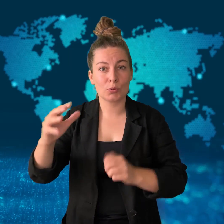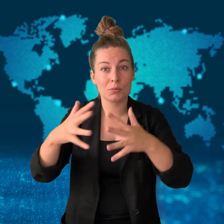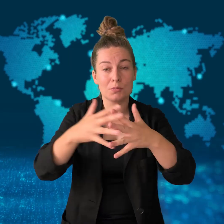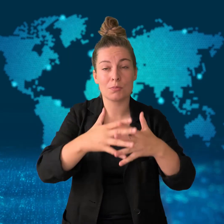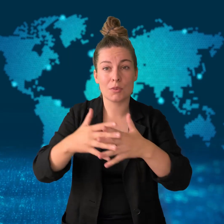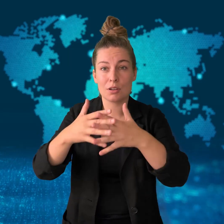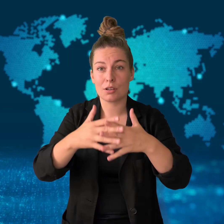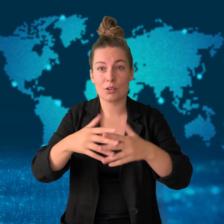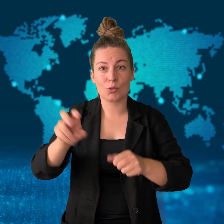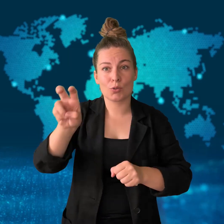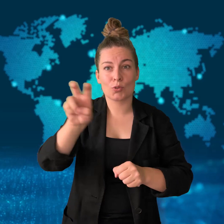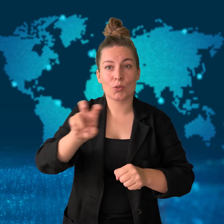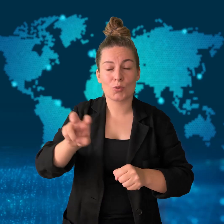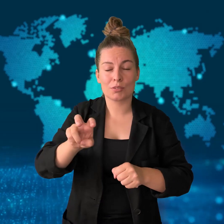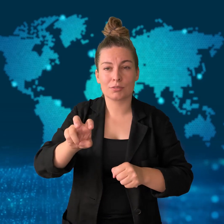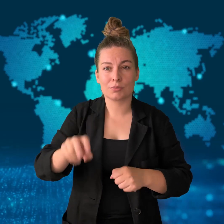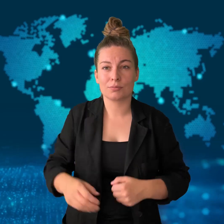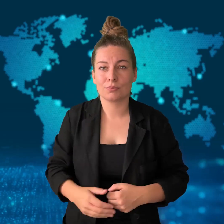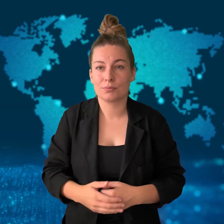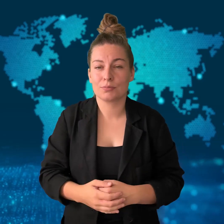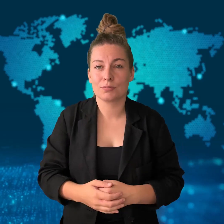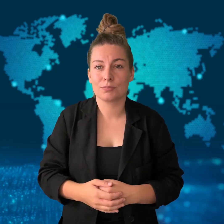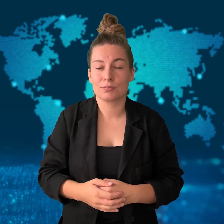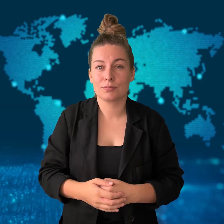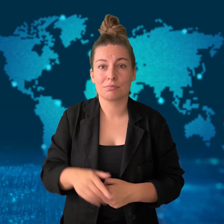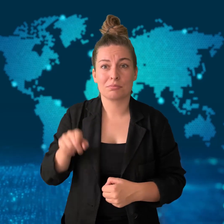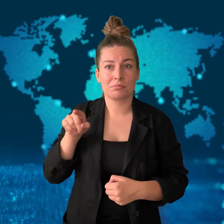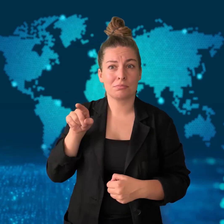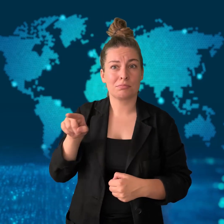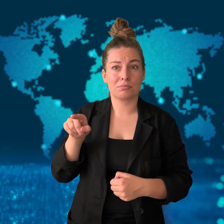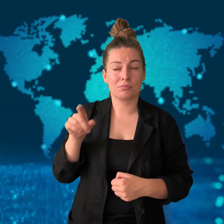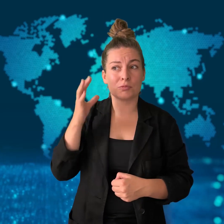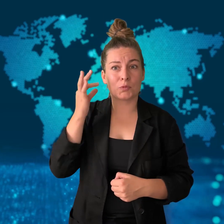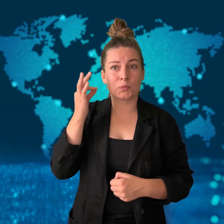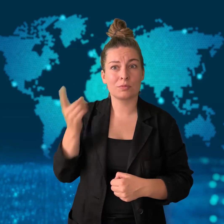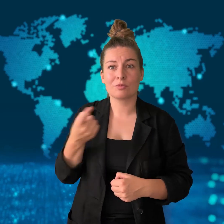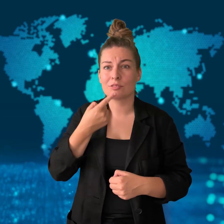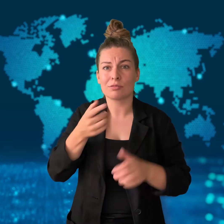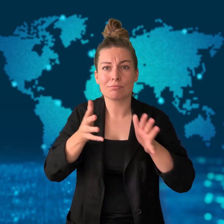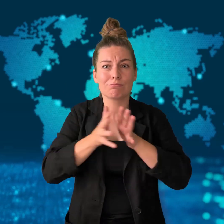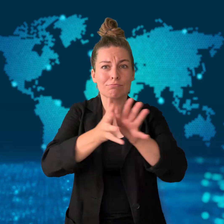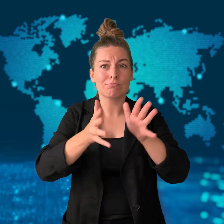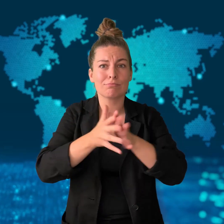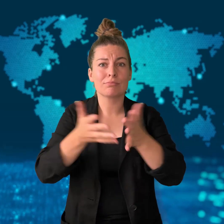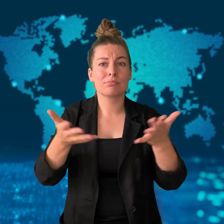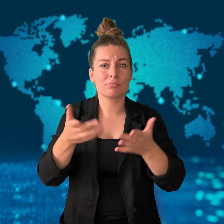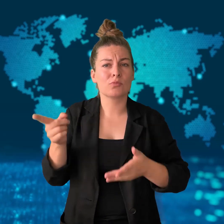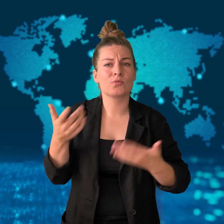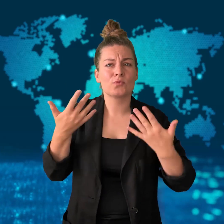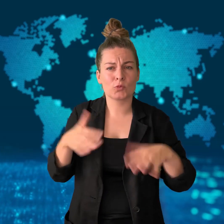a fine of over $16,000 USD.